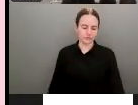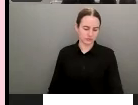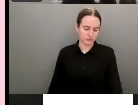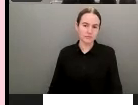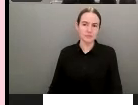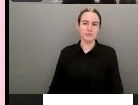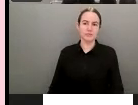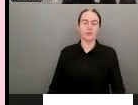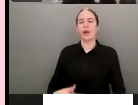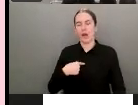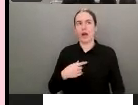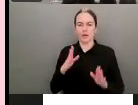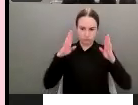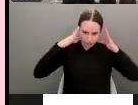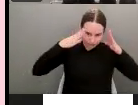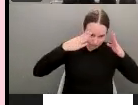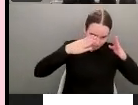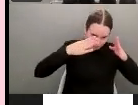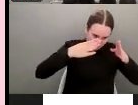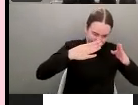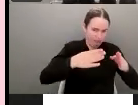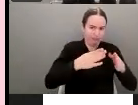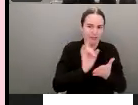I cannot remember